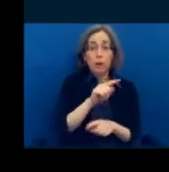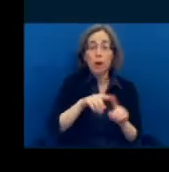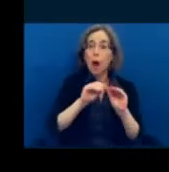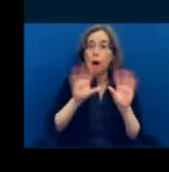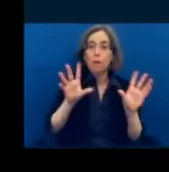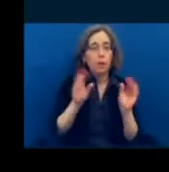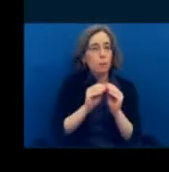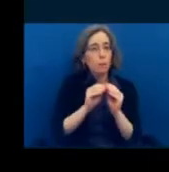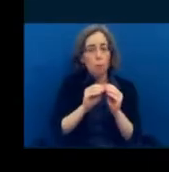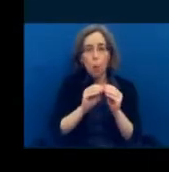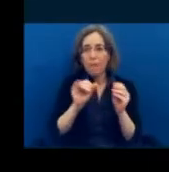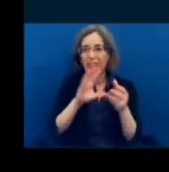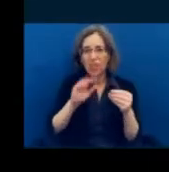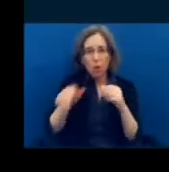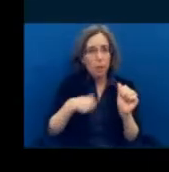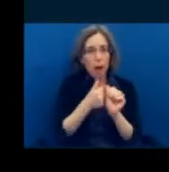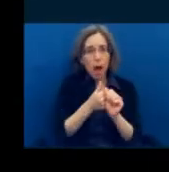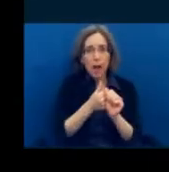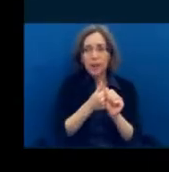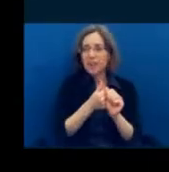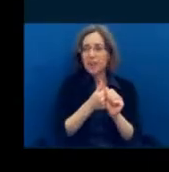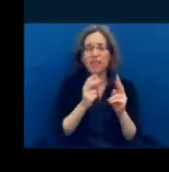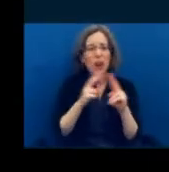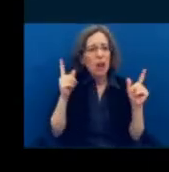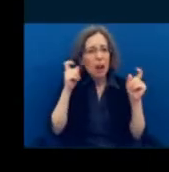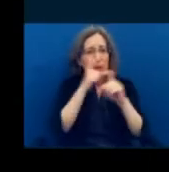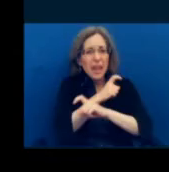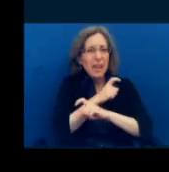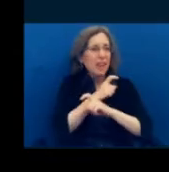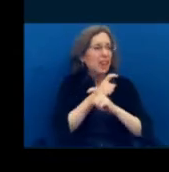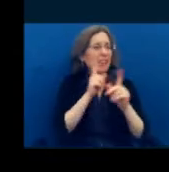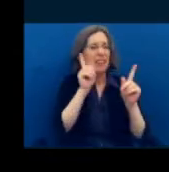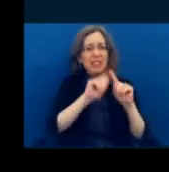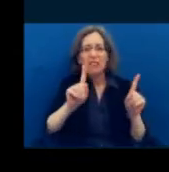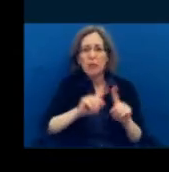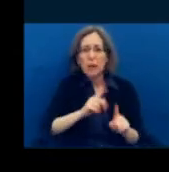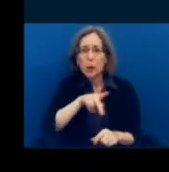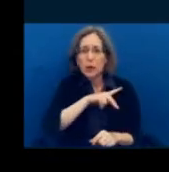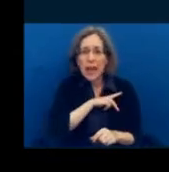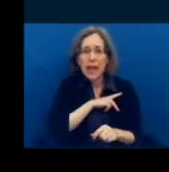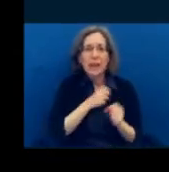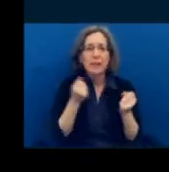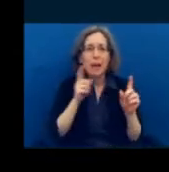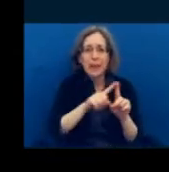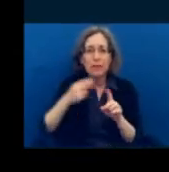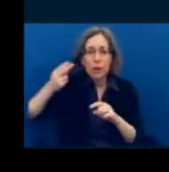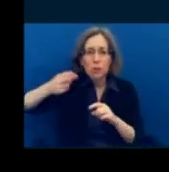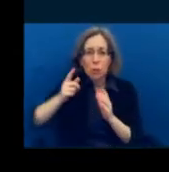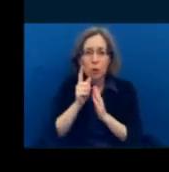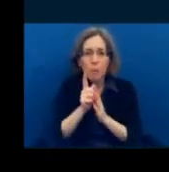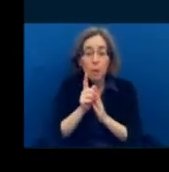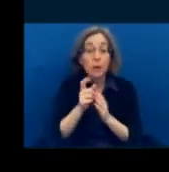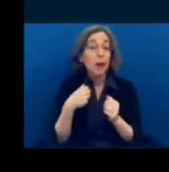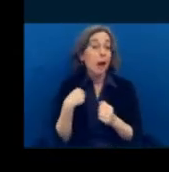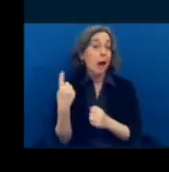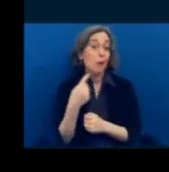THE VISUAL TREASURE IS FASCINATING PERSONALITIES AND LOTS OF HISTORICAL MOMENTS, AS I SAY TO ALL MY FRIENDS THIS HAS